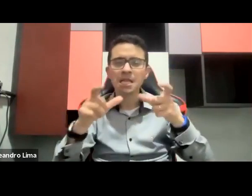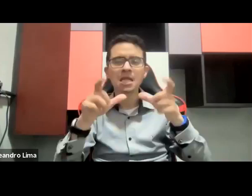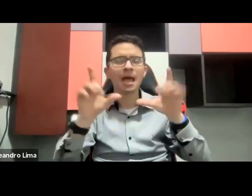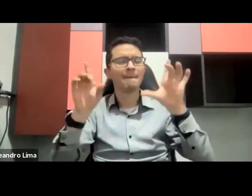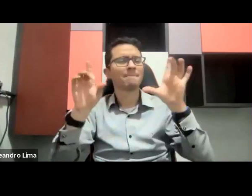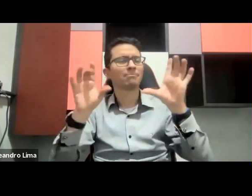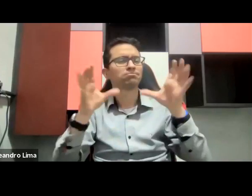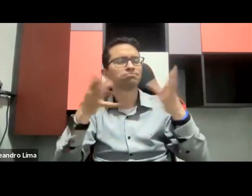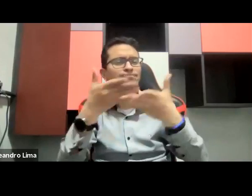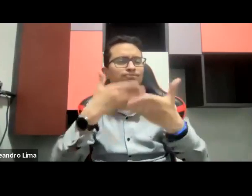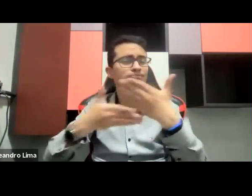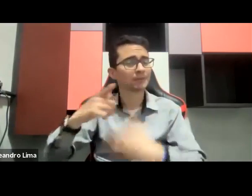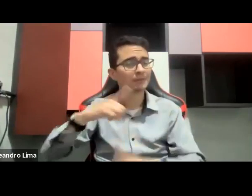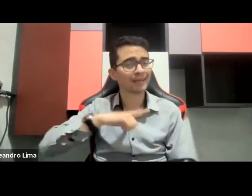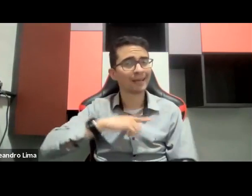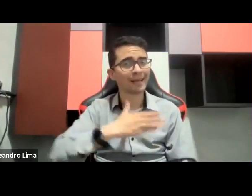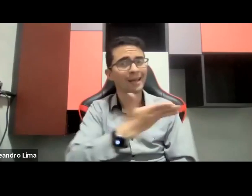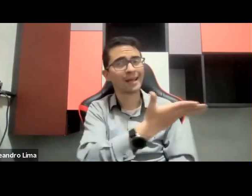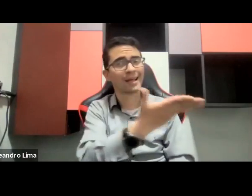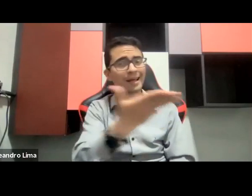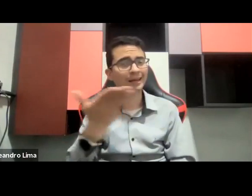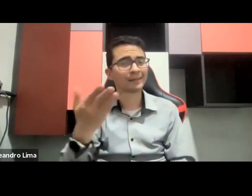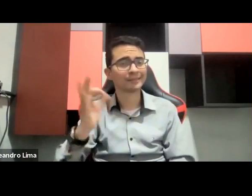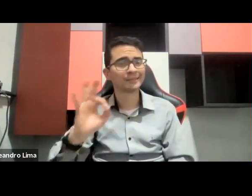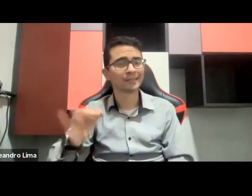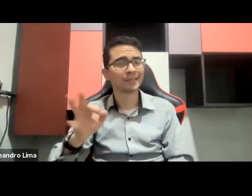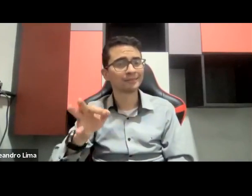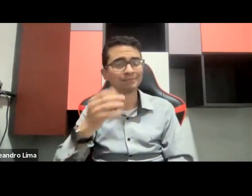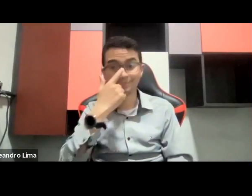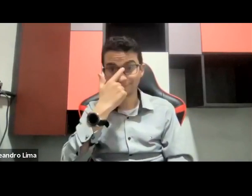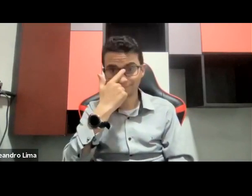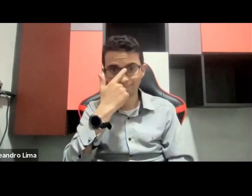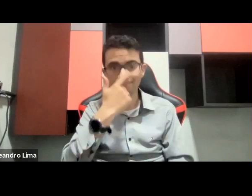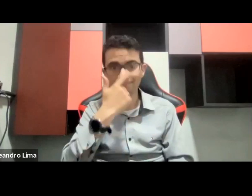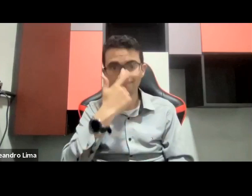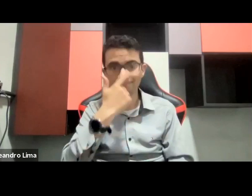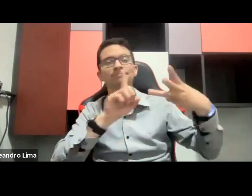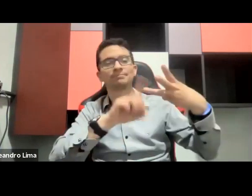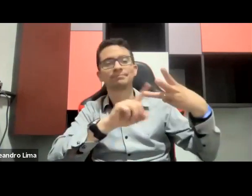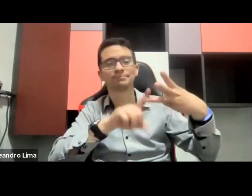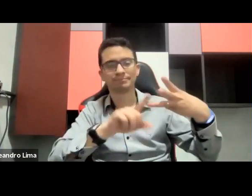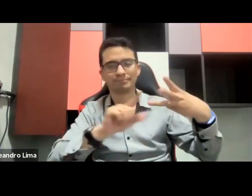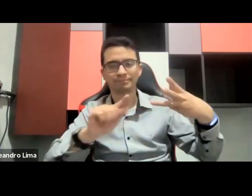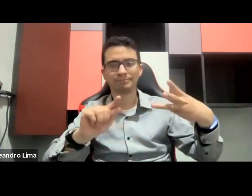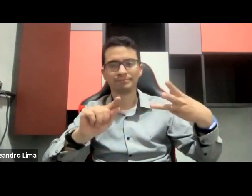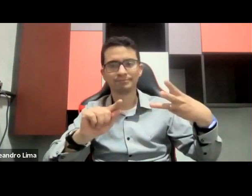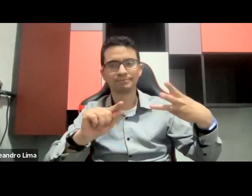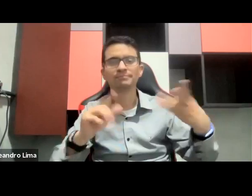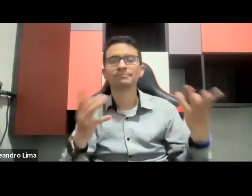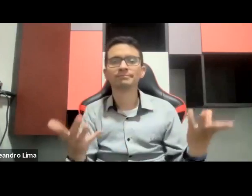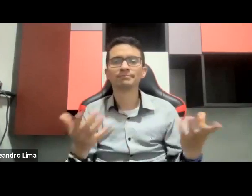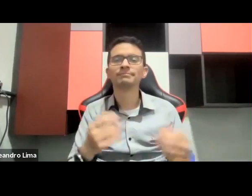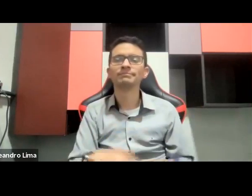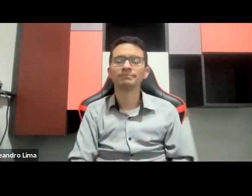and resources. Thirdly. are on are on the basis of that